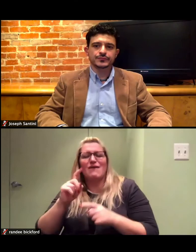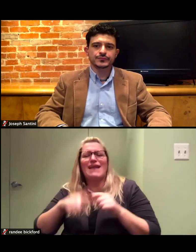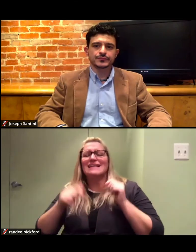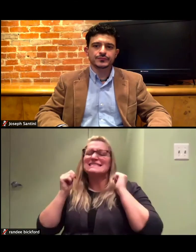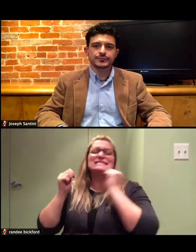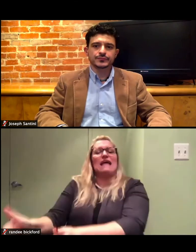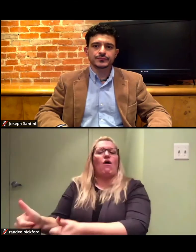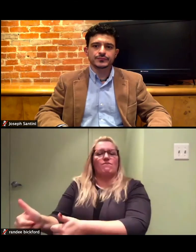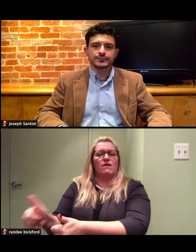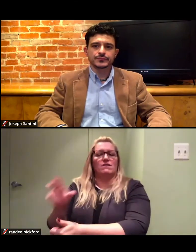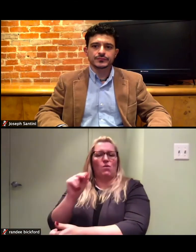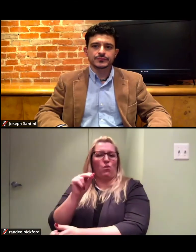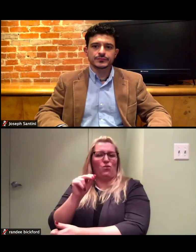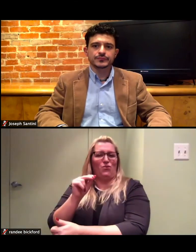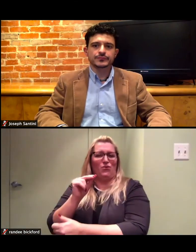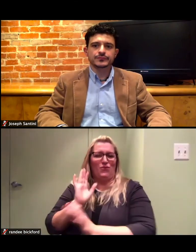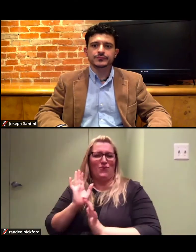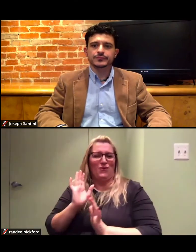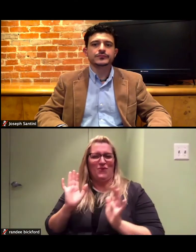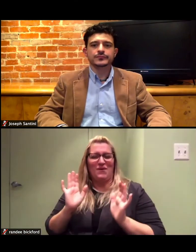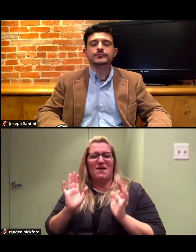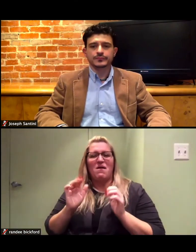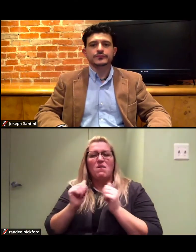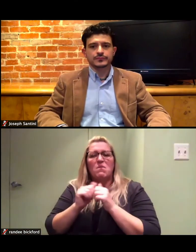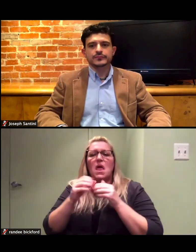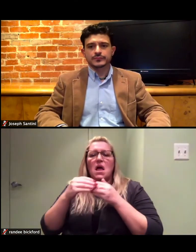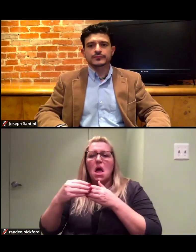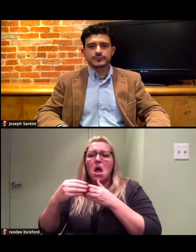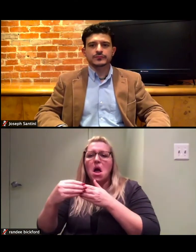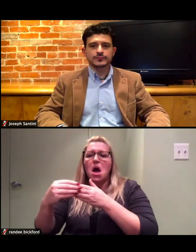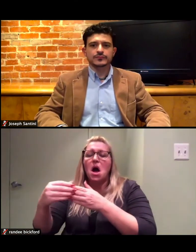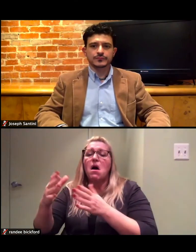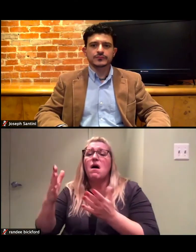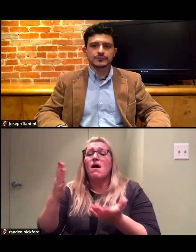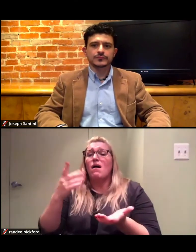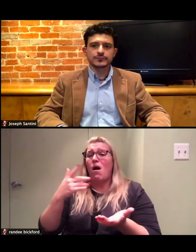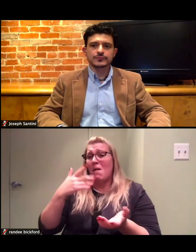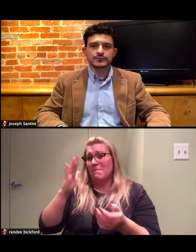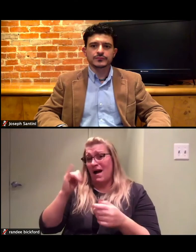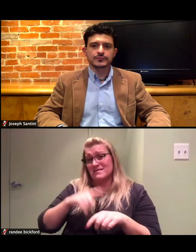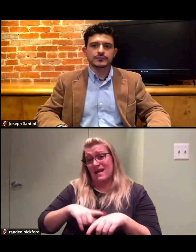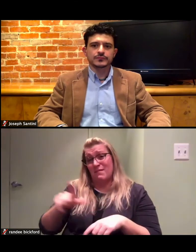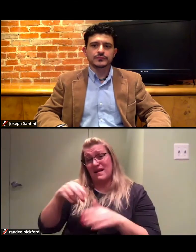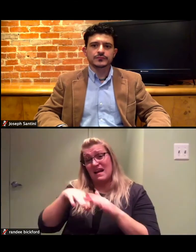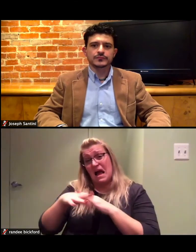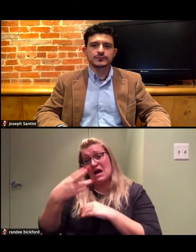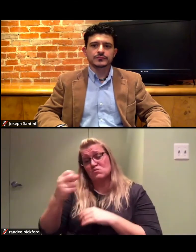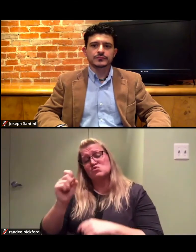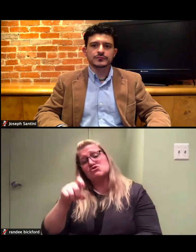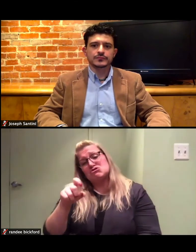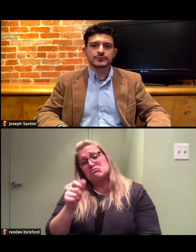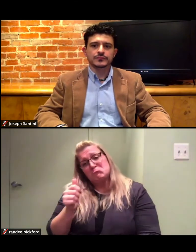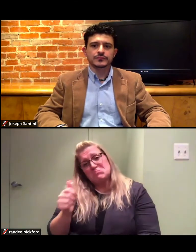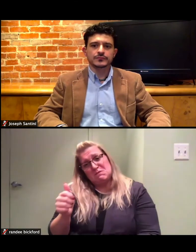And then you give them guidelines. You don't just send them off on their own. You lead them through the process of good decision making